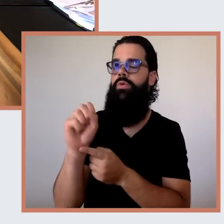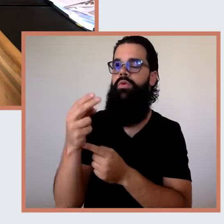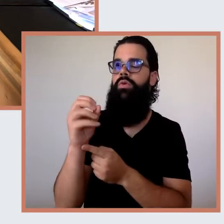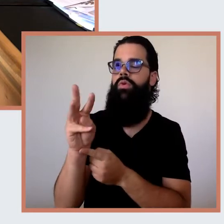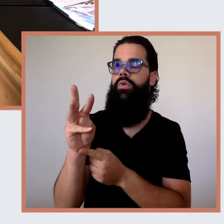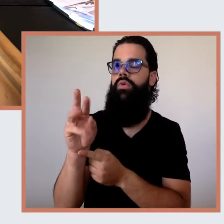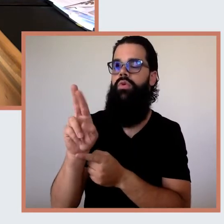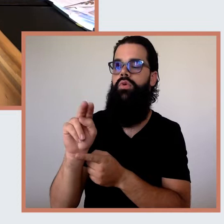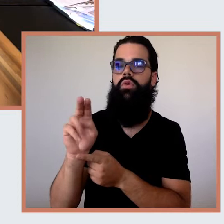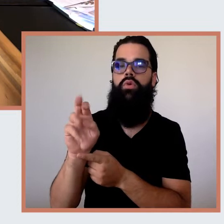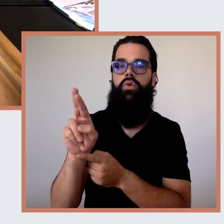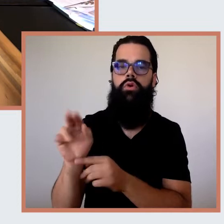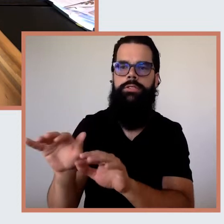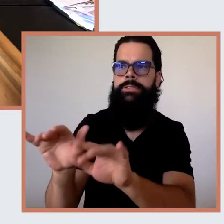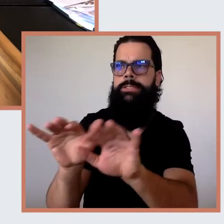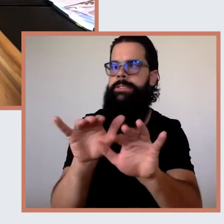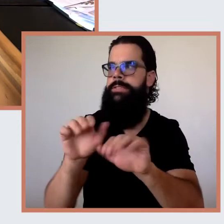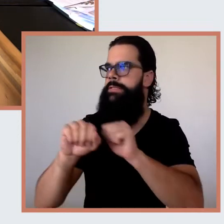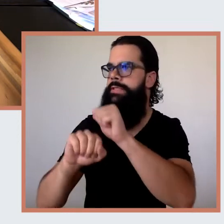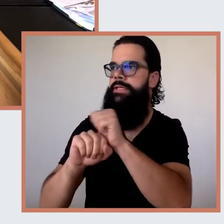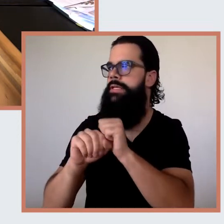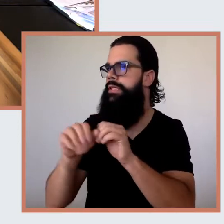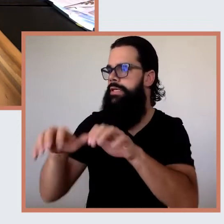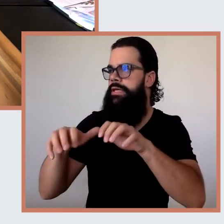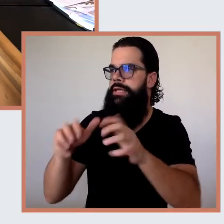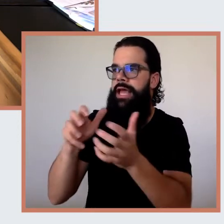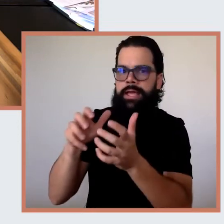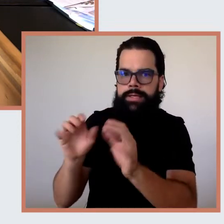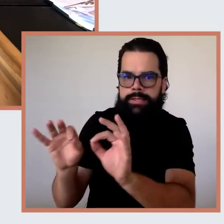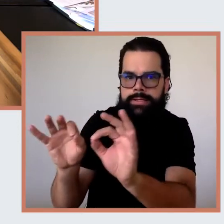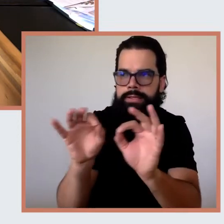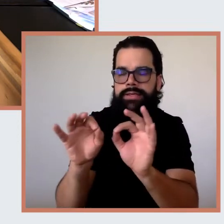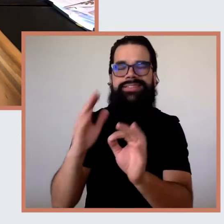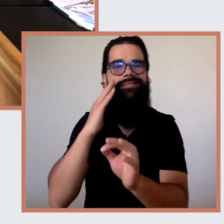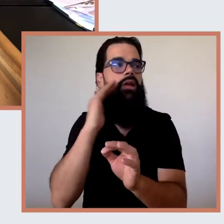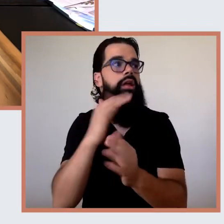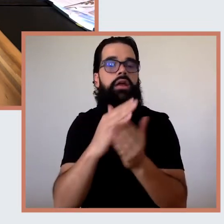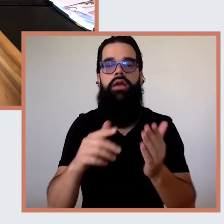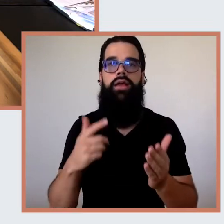And now as a show runner, the idea of actual audience laughter,